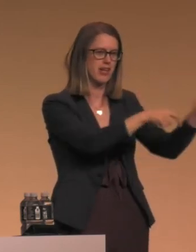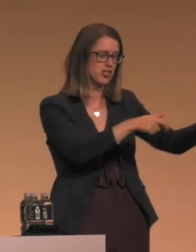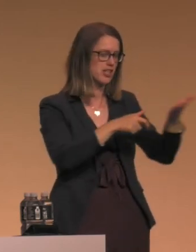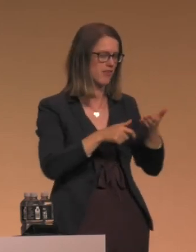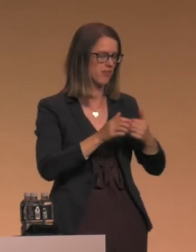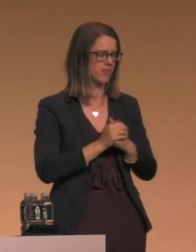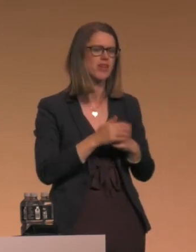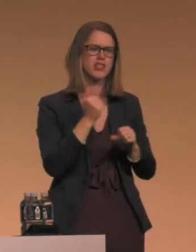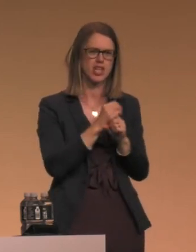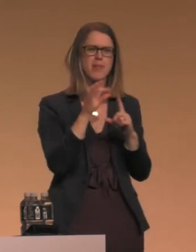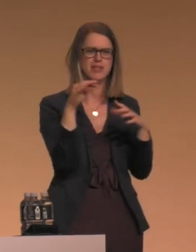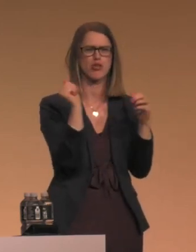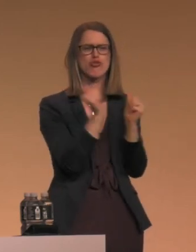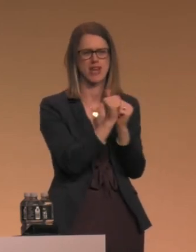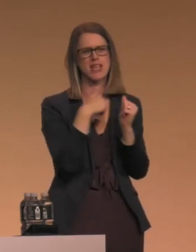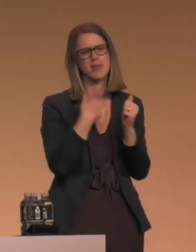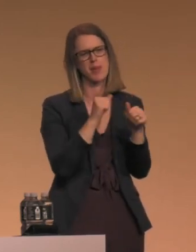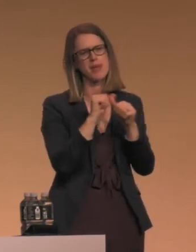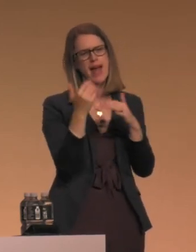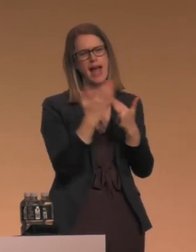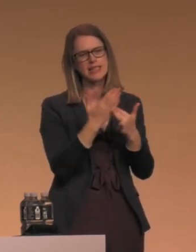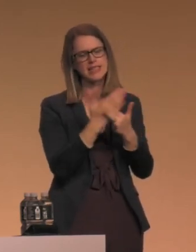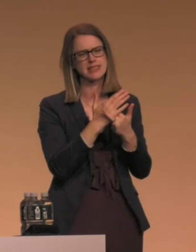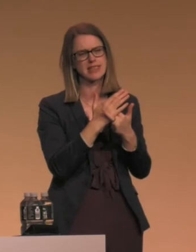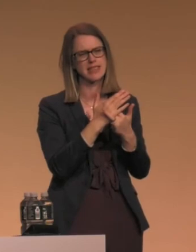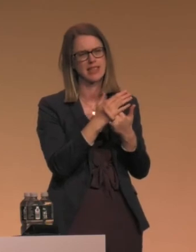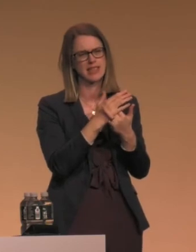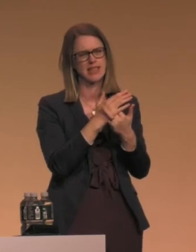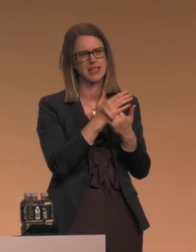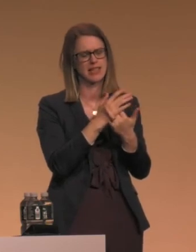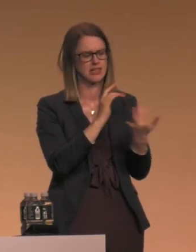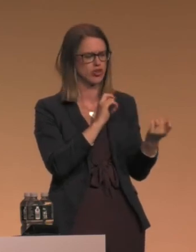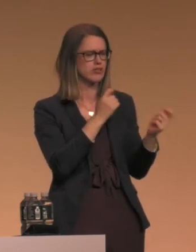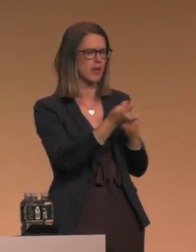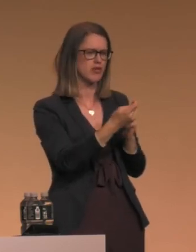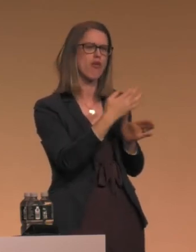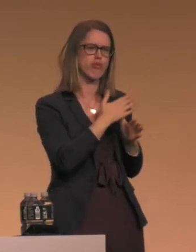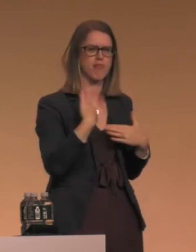So GPs agree that there needs to be a bit of access and changes and transformation in primary health care.